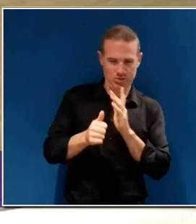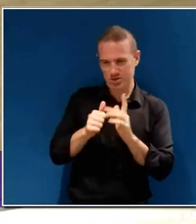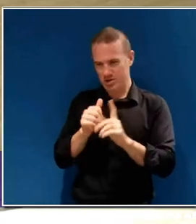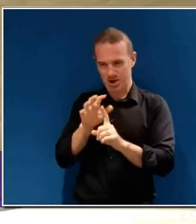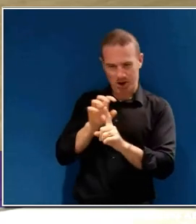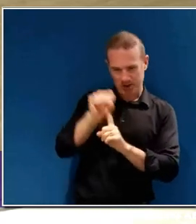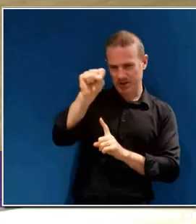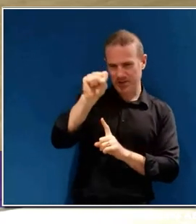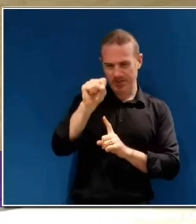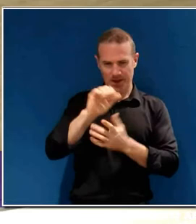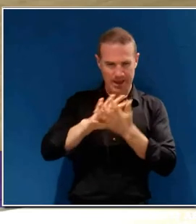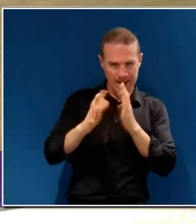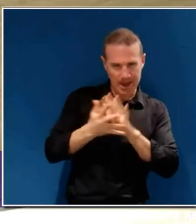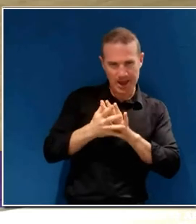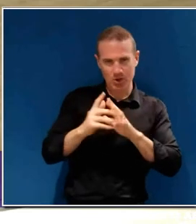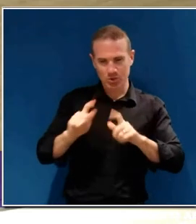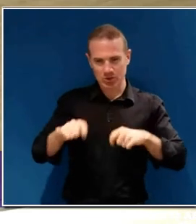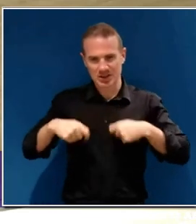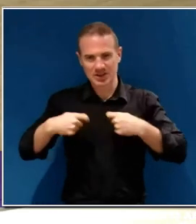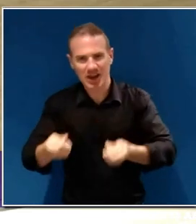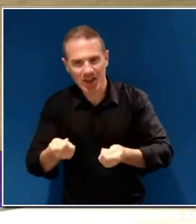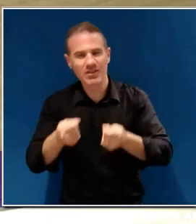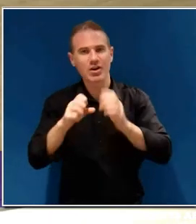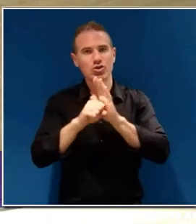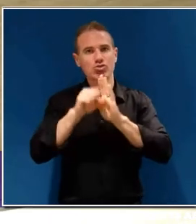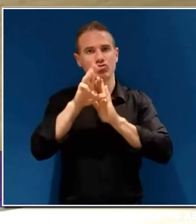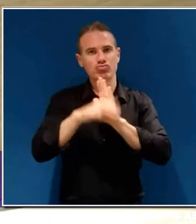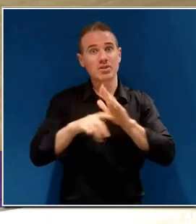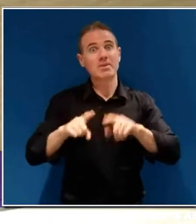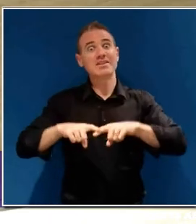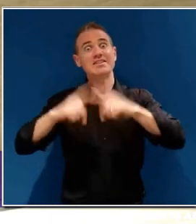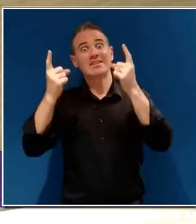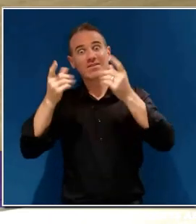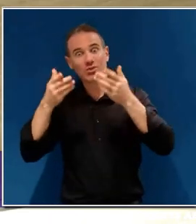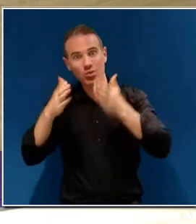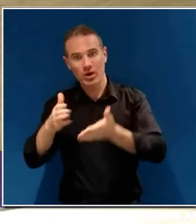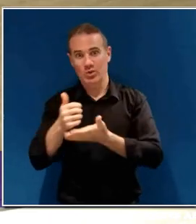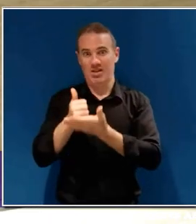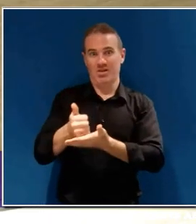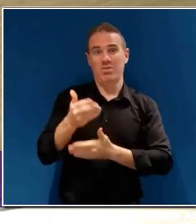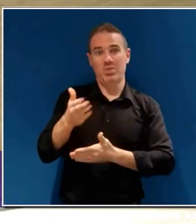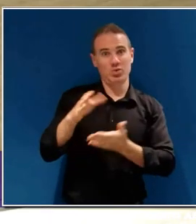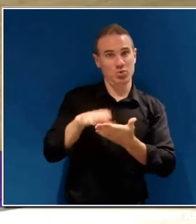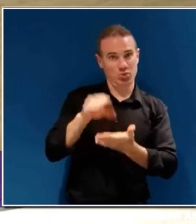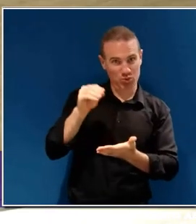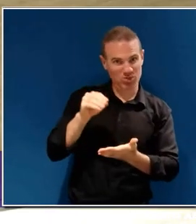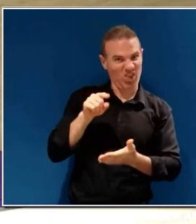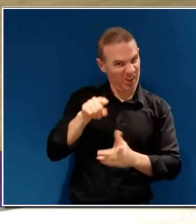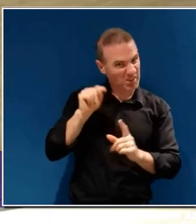that will assist the particular student? Yes. And by that you're not intending to be critical of